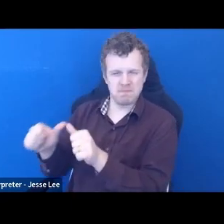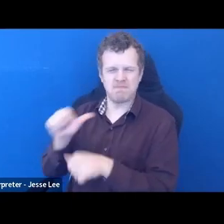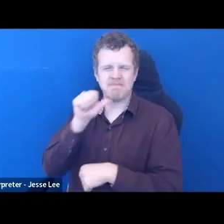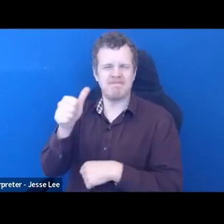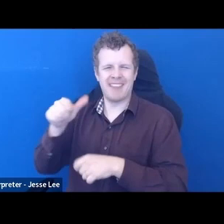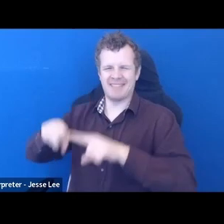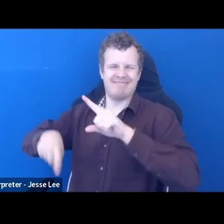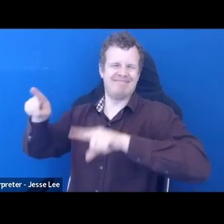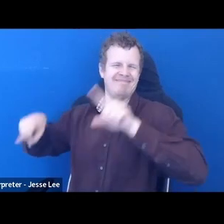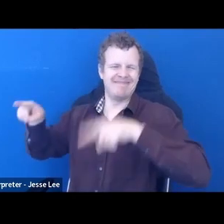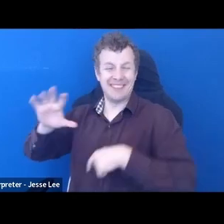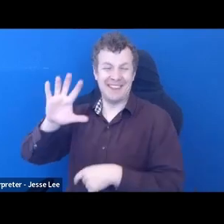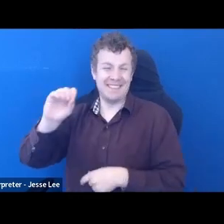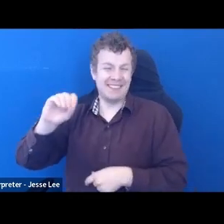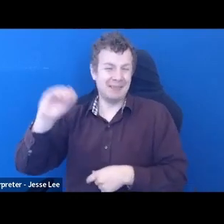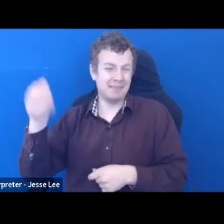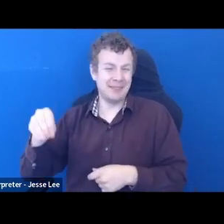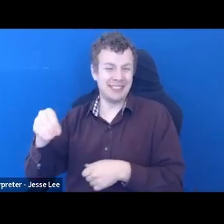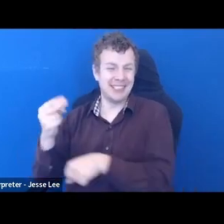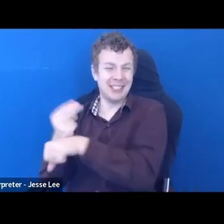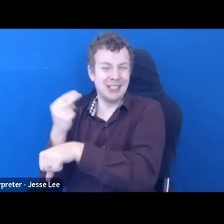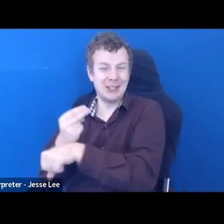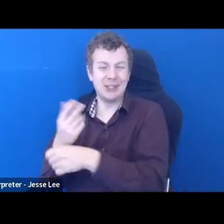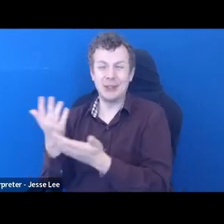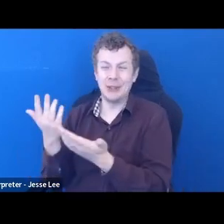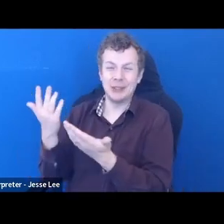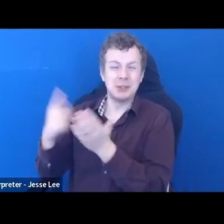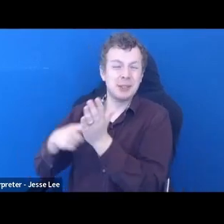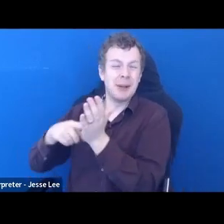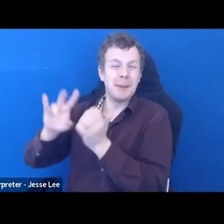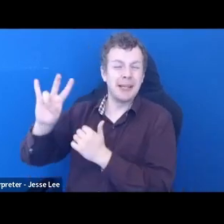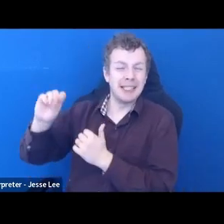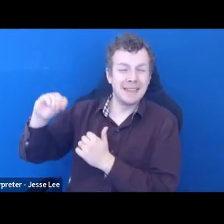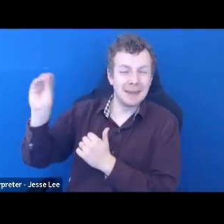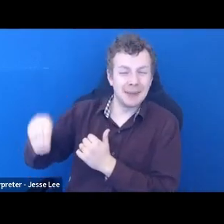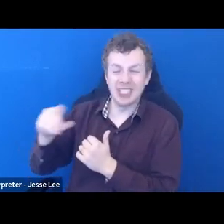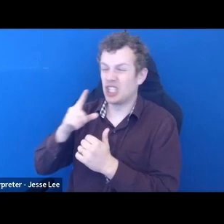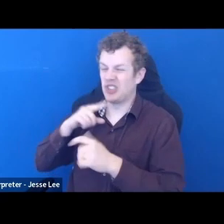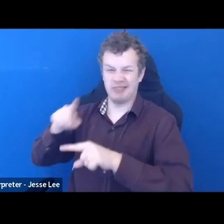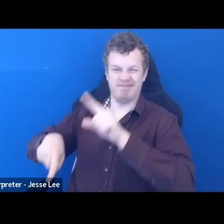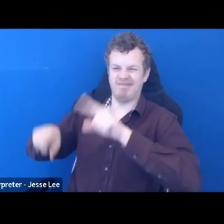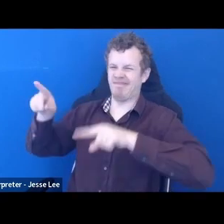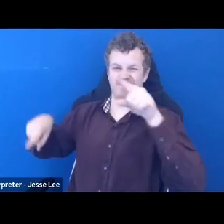That could range hopefully up to 70%. But we still see a lot of variability in acceptance